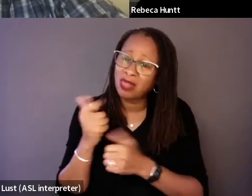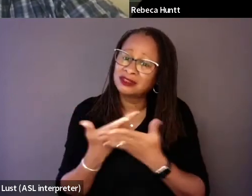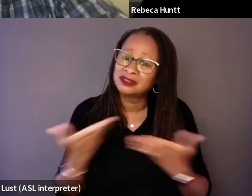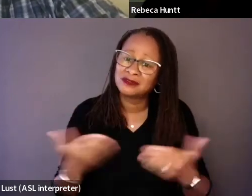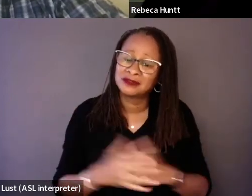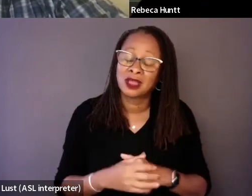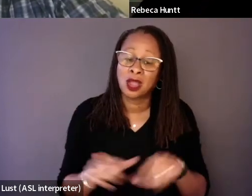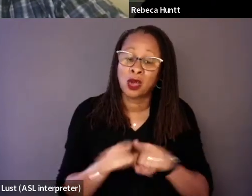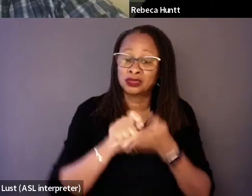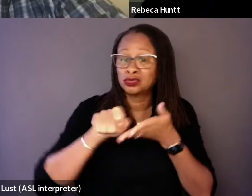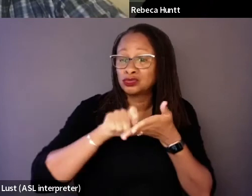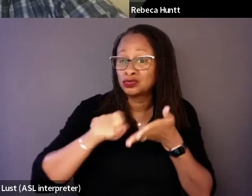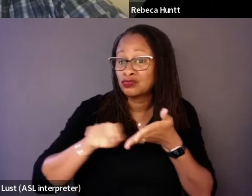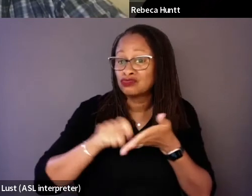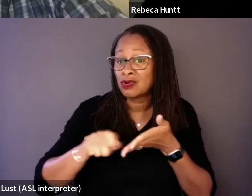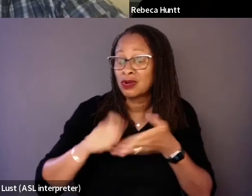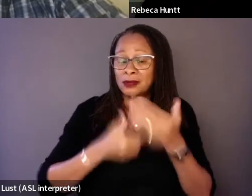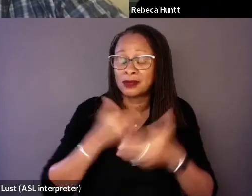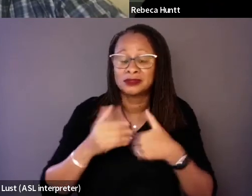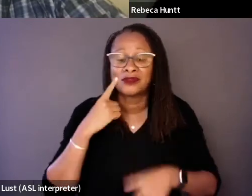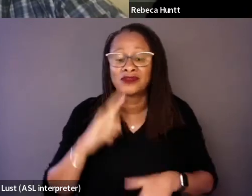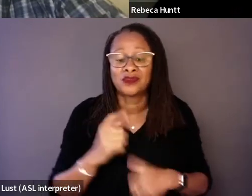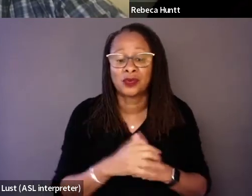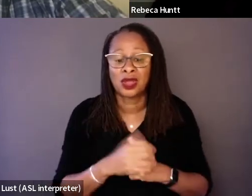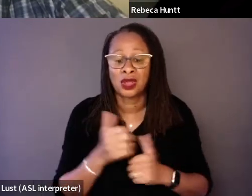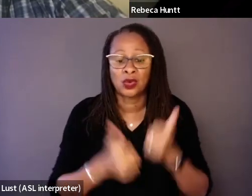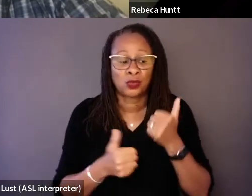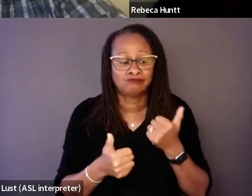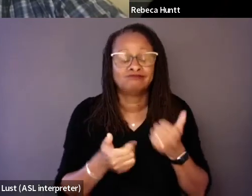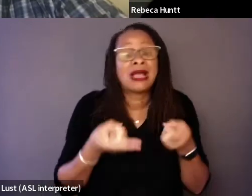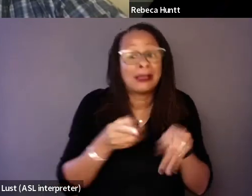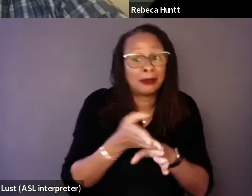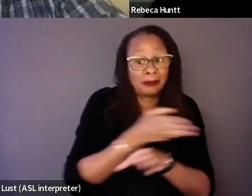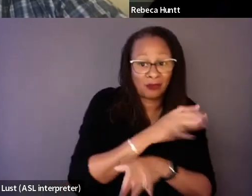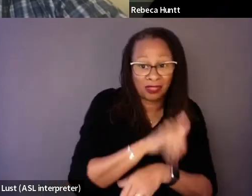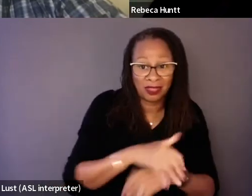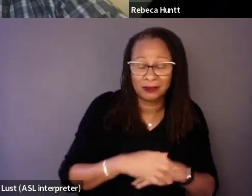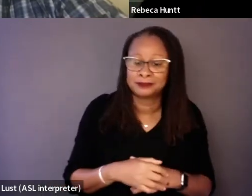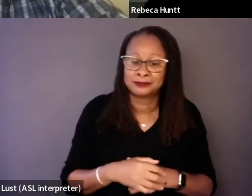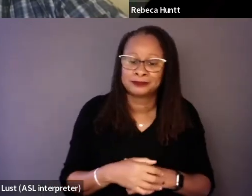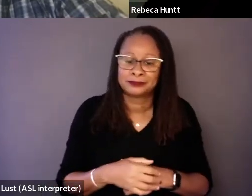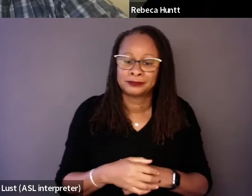And also the writing process for -- which happened before -- right before that, the writing process,